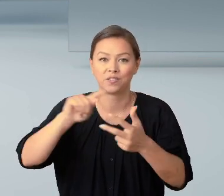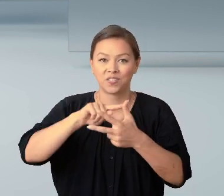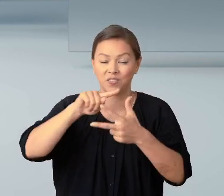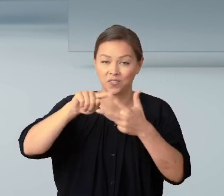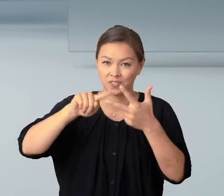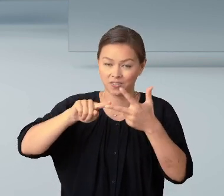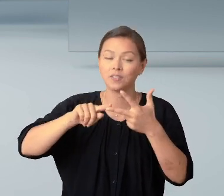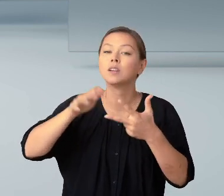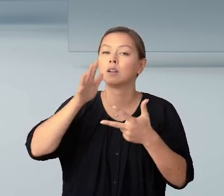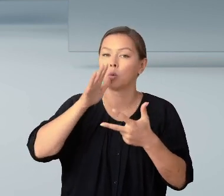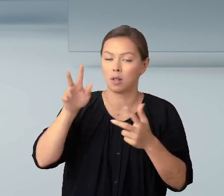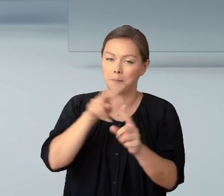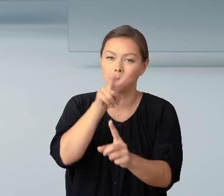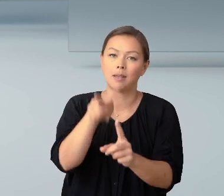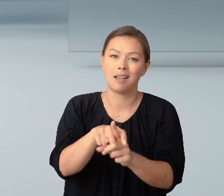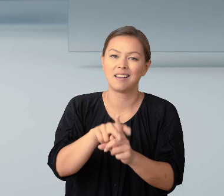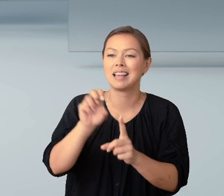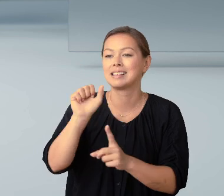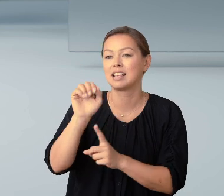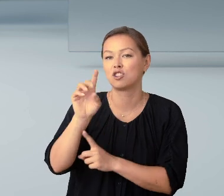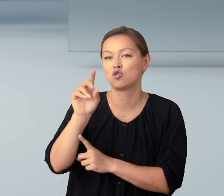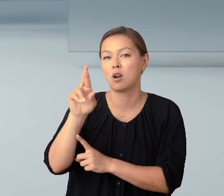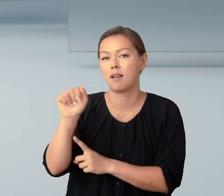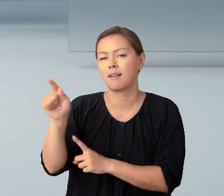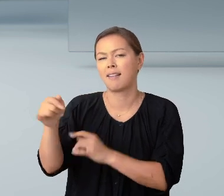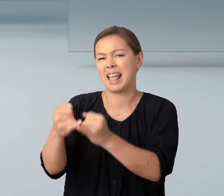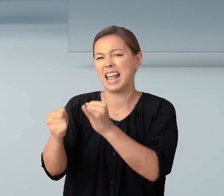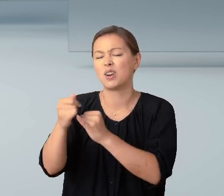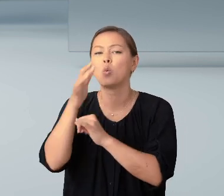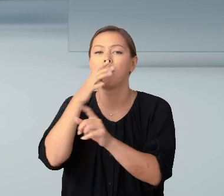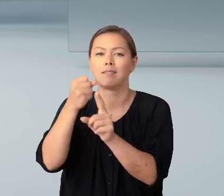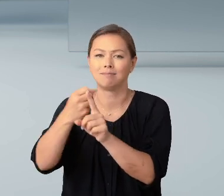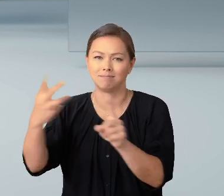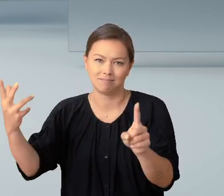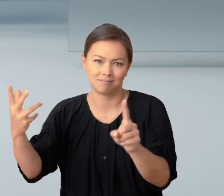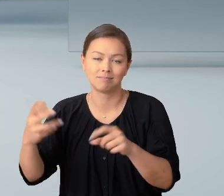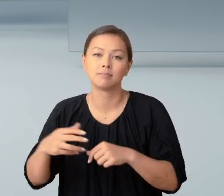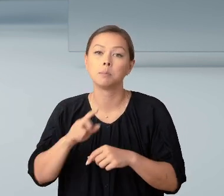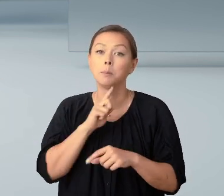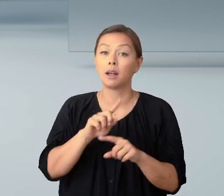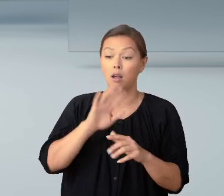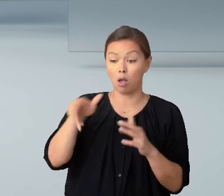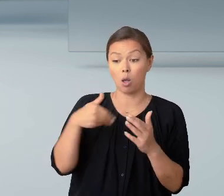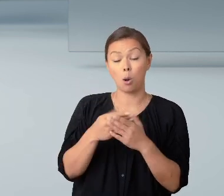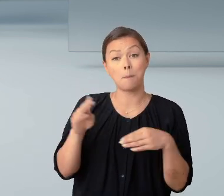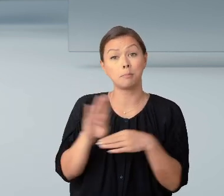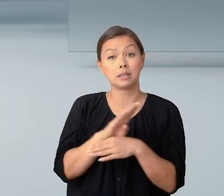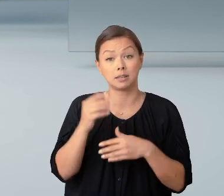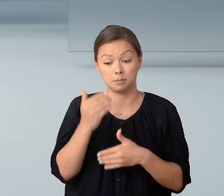an overview of this at the end of the session. Outline all current business processes, including what works and what you'd like